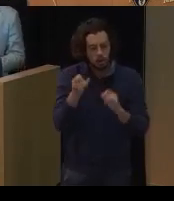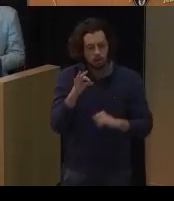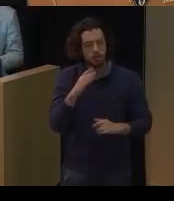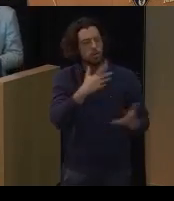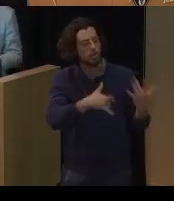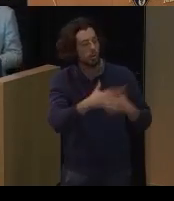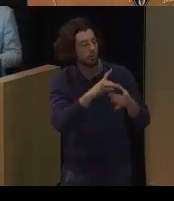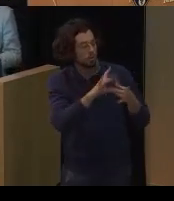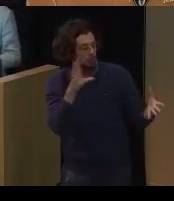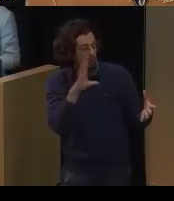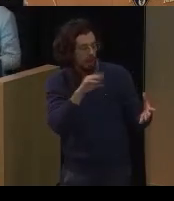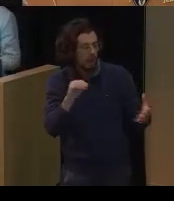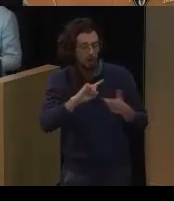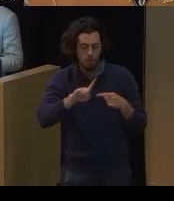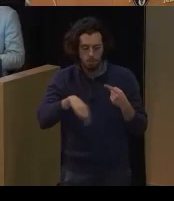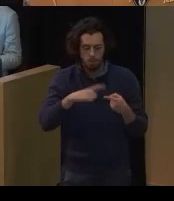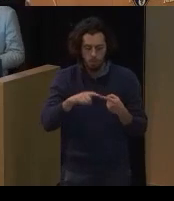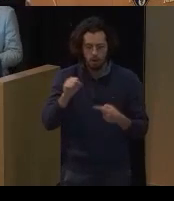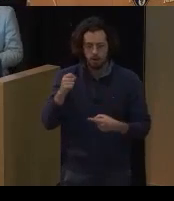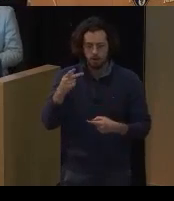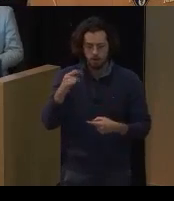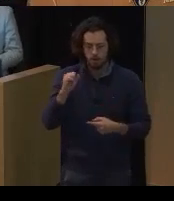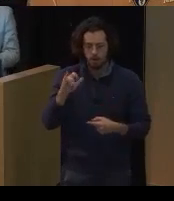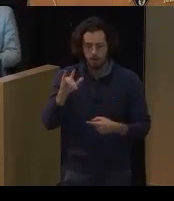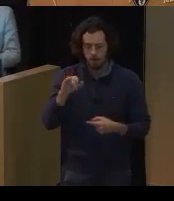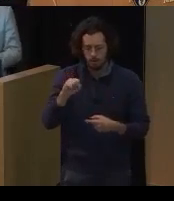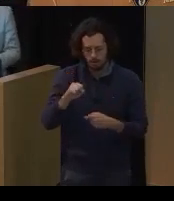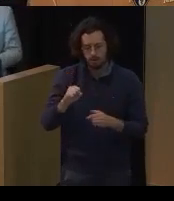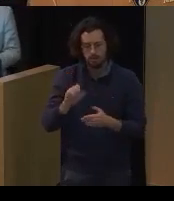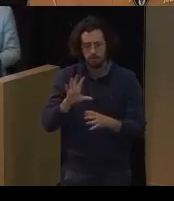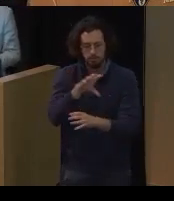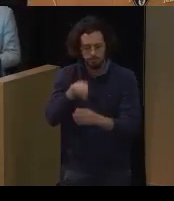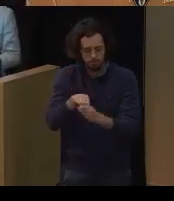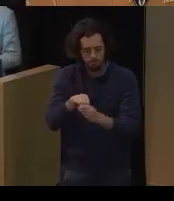disconnection and the onset of psychosis and we've also been investigating some candidate processes